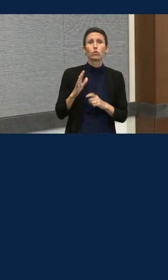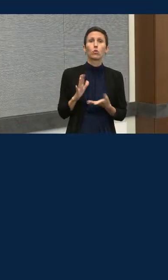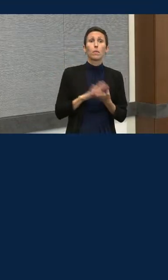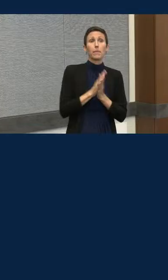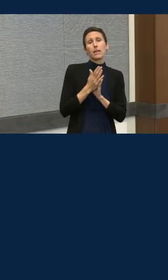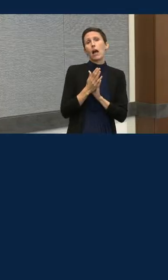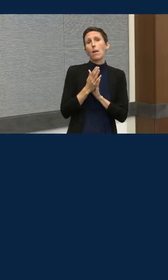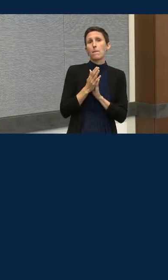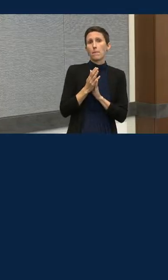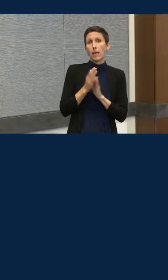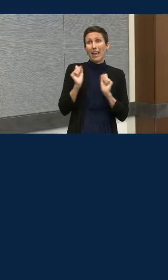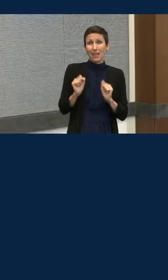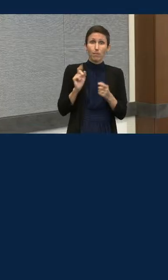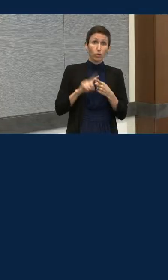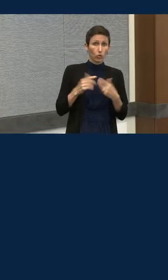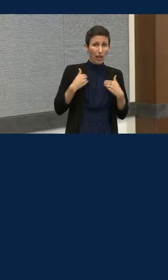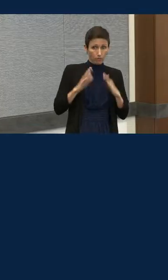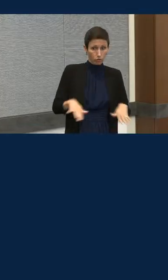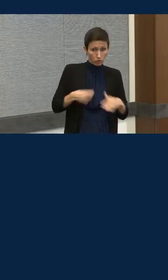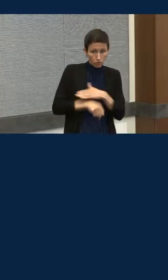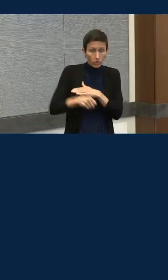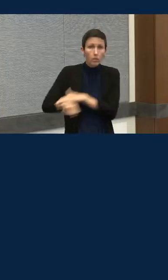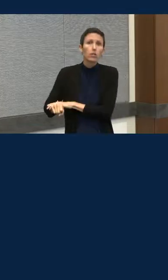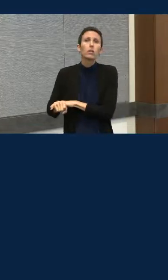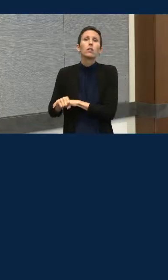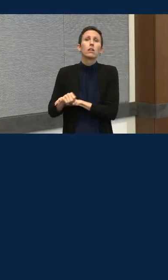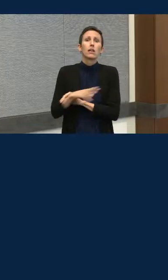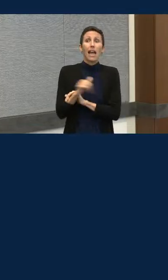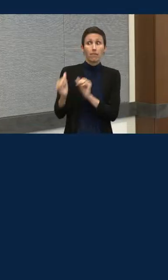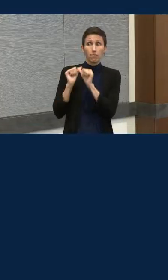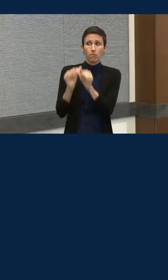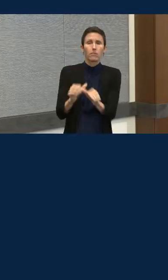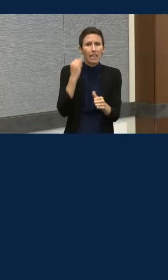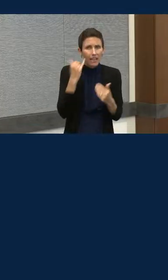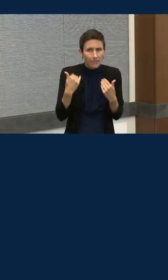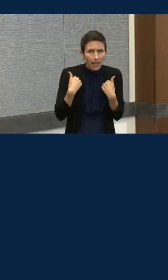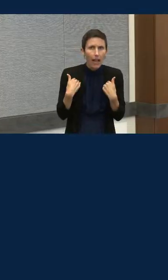are to be fertile as long as